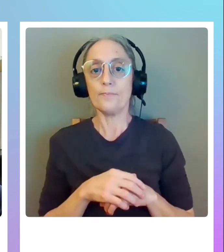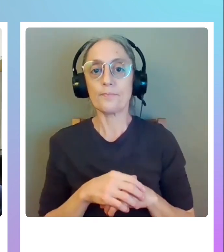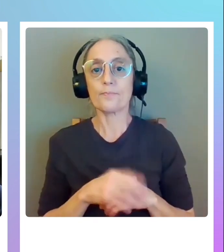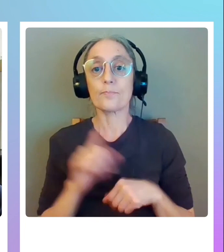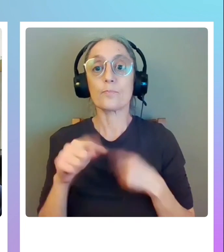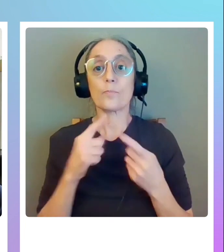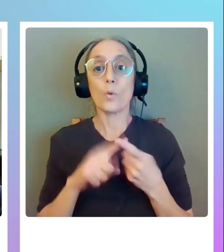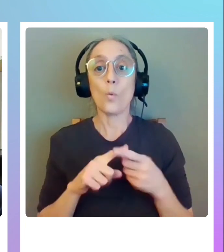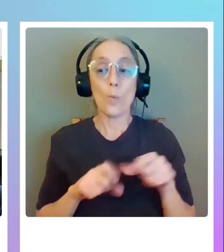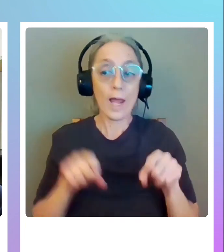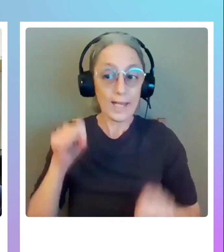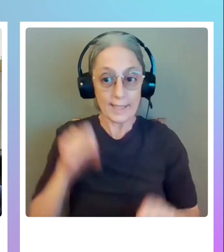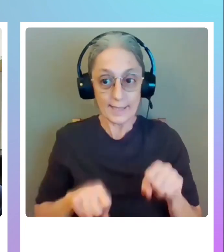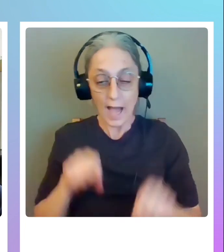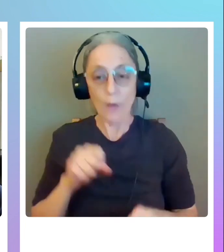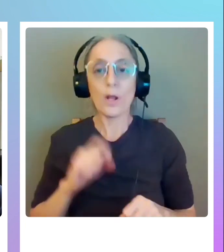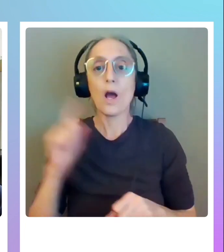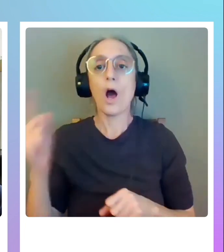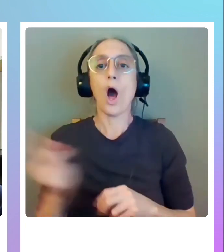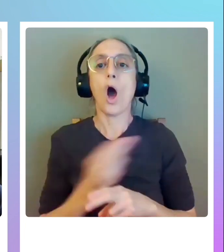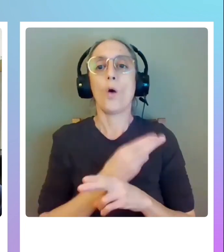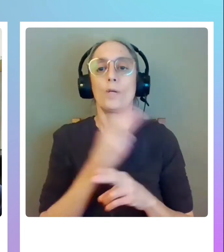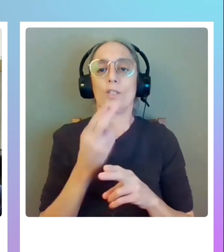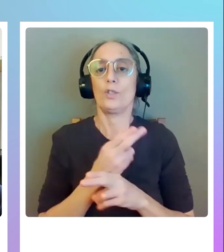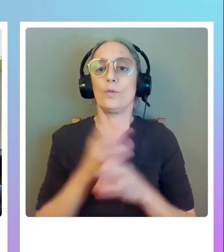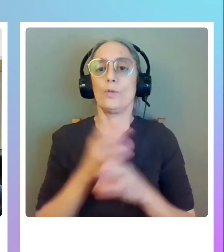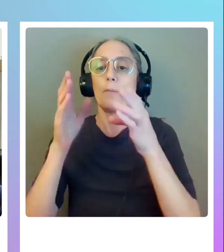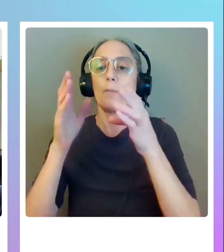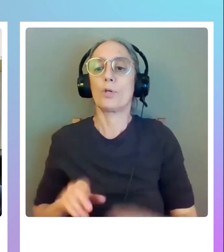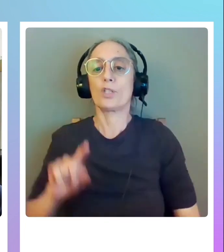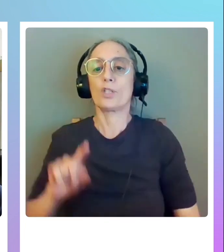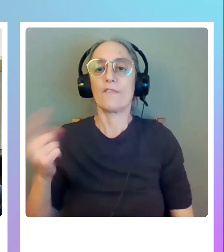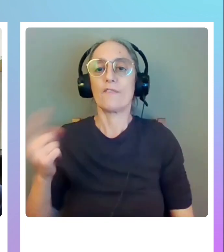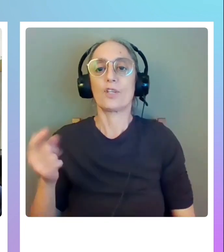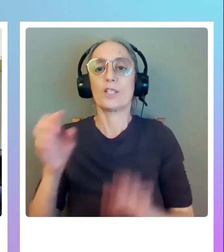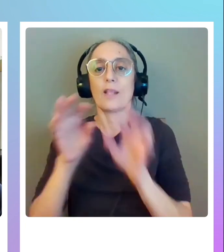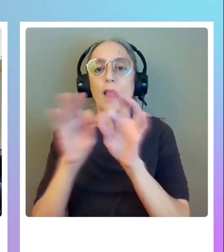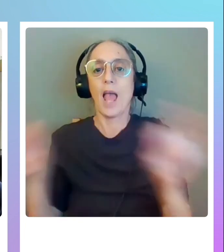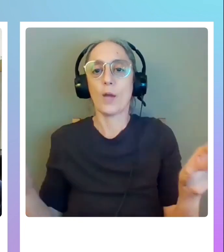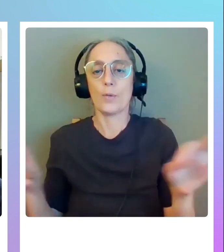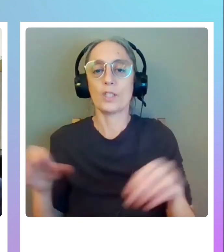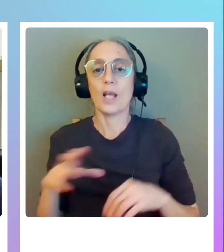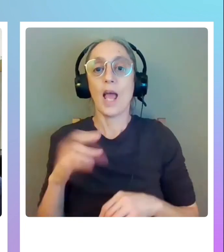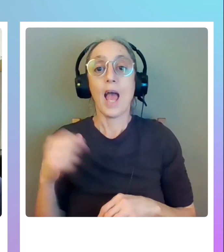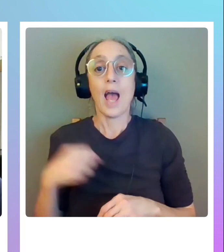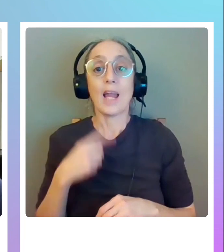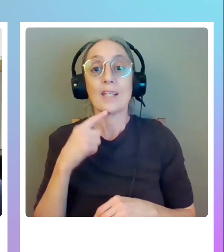always use person first language. So, and I say that because you don't know